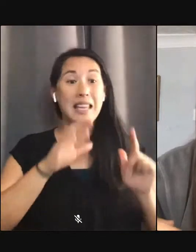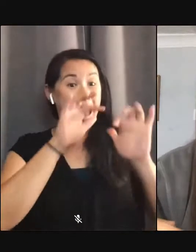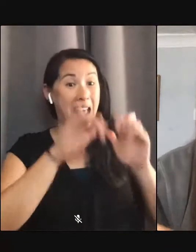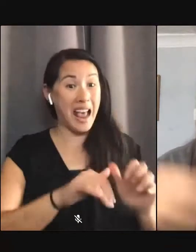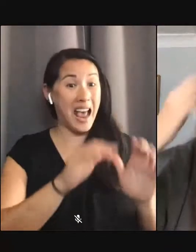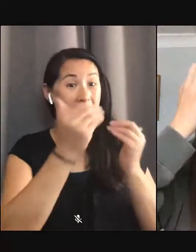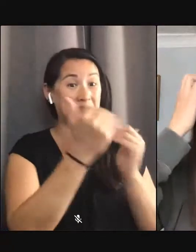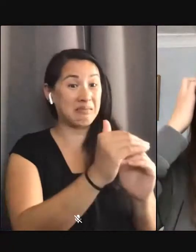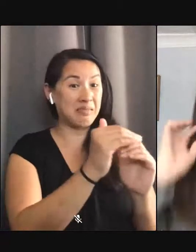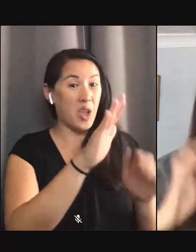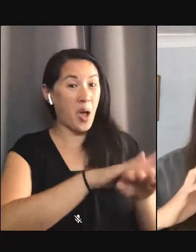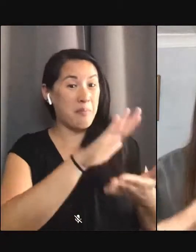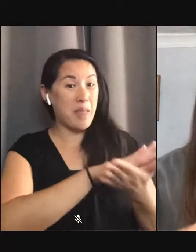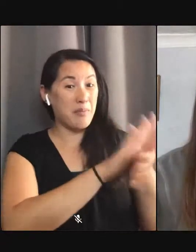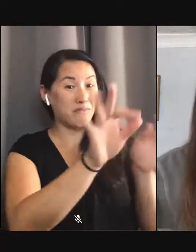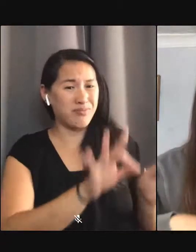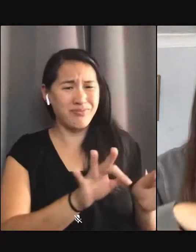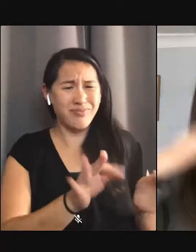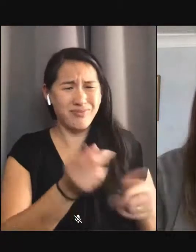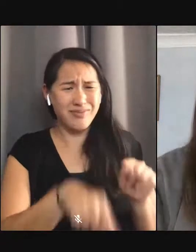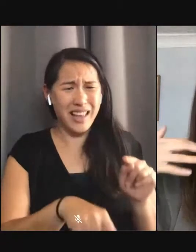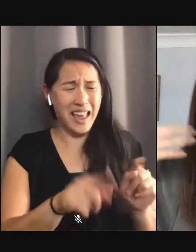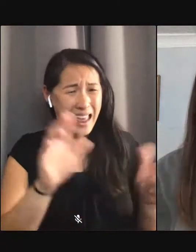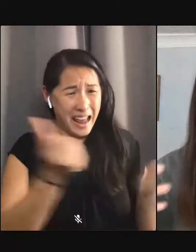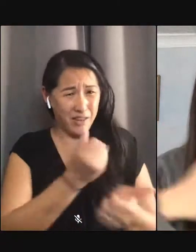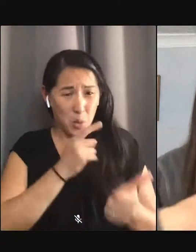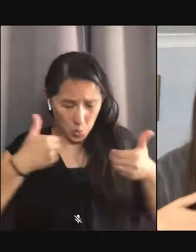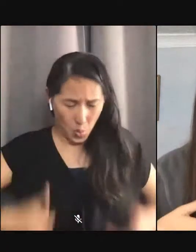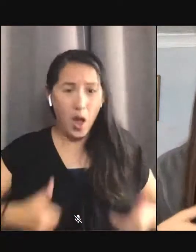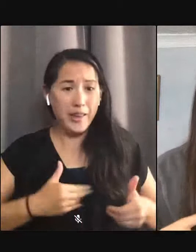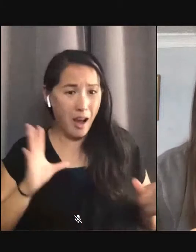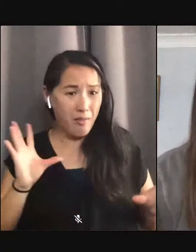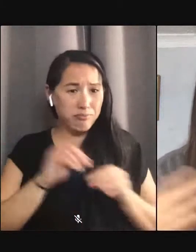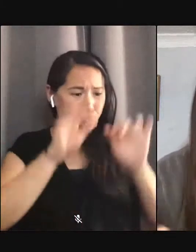of paper and that's just myself um not trying to engage with another human and understand them and